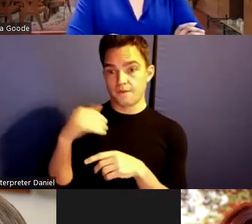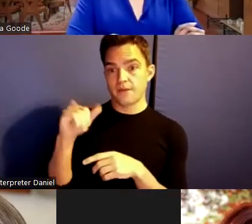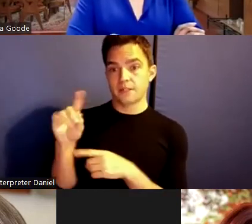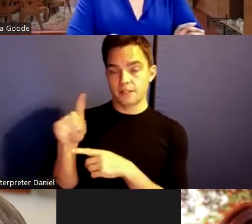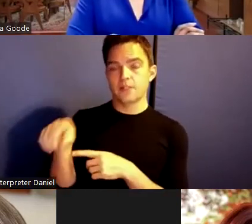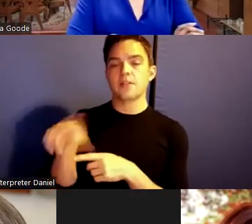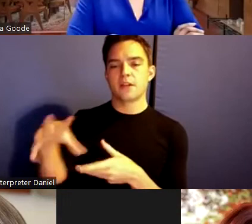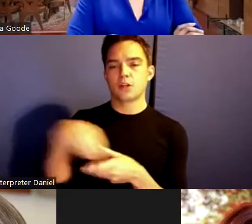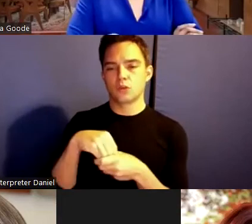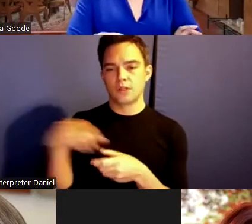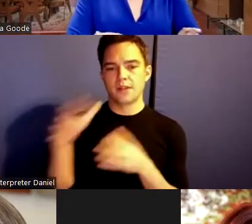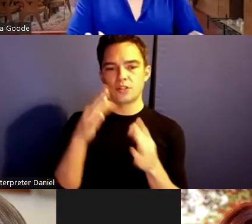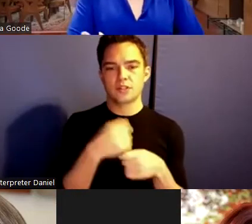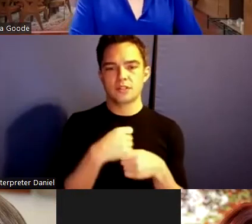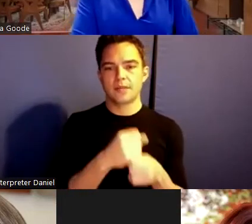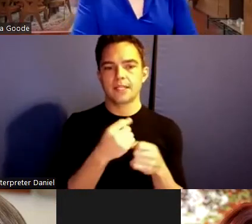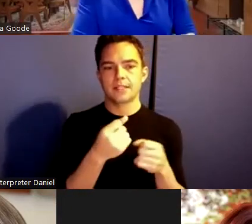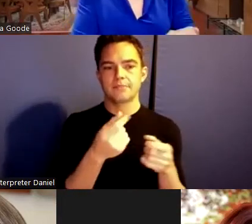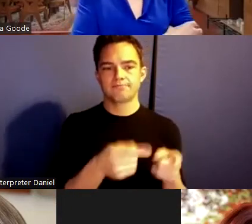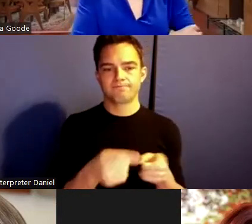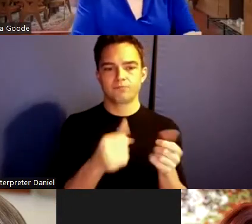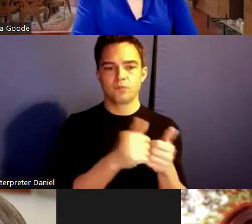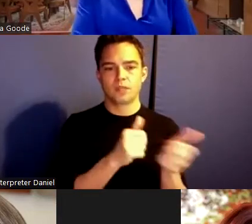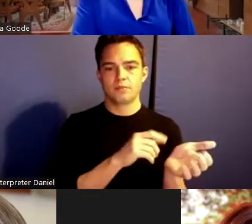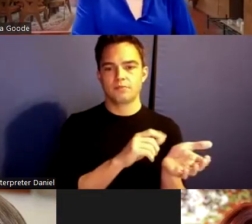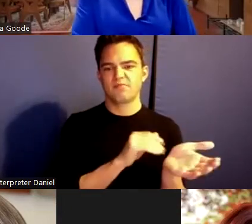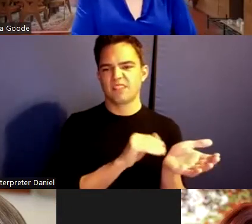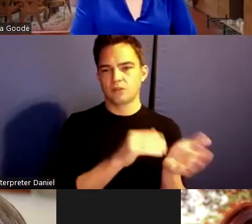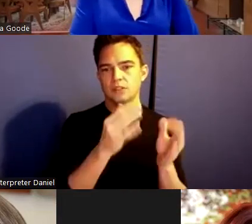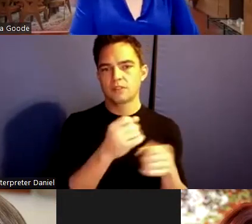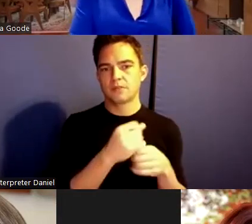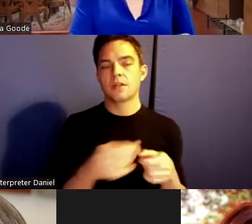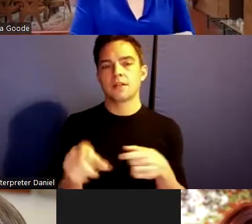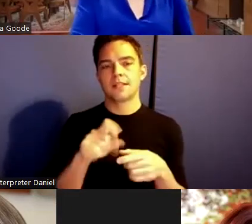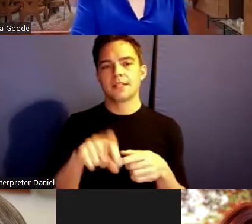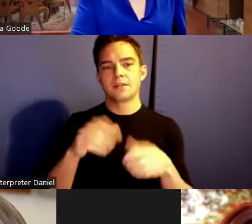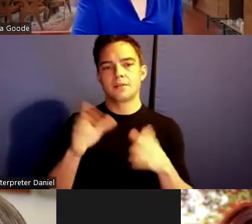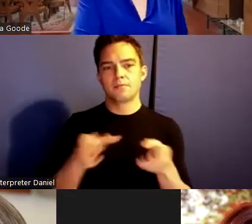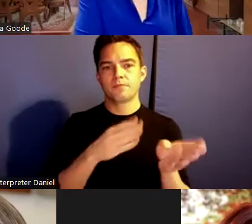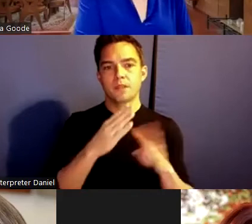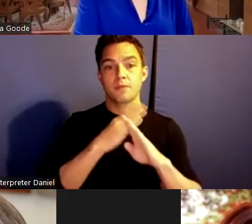decision making. They need better access to have preventative medicine and preventative health care